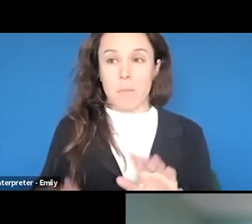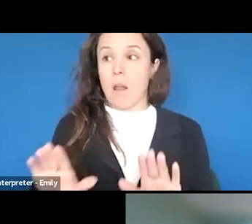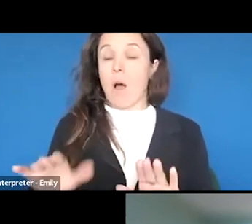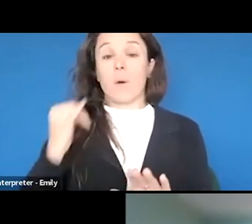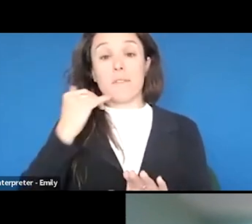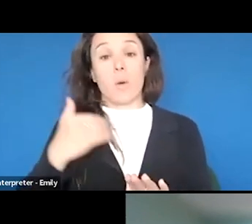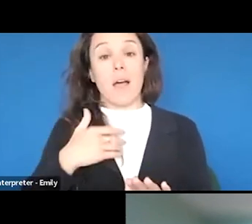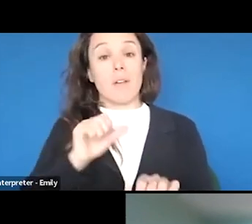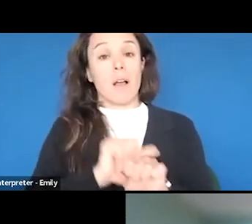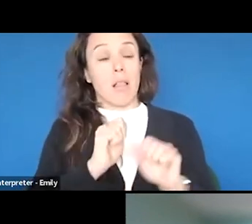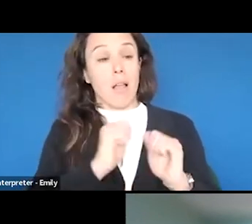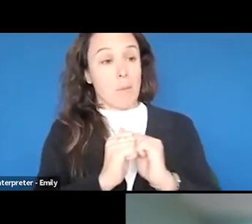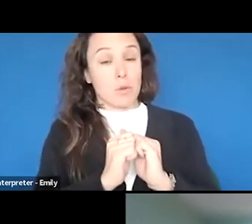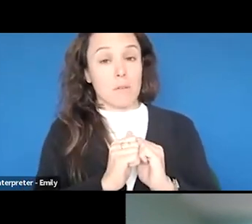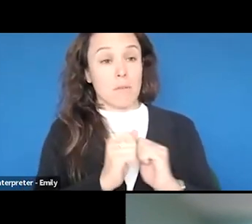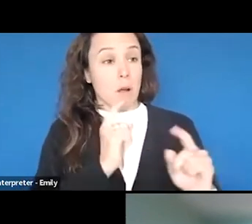of collaborative conversation. >>BEN SHNEIDERMAN: